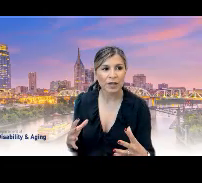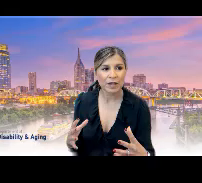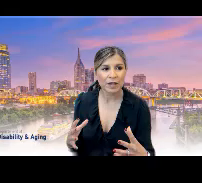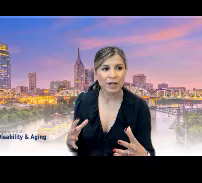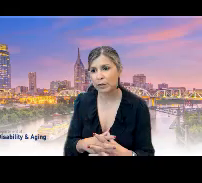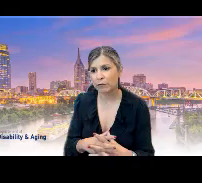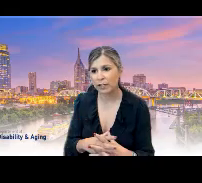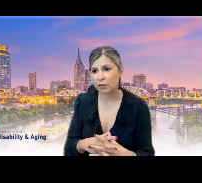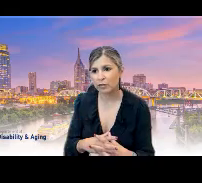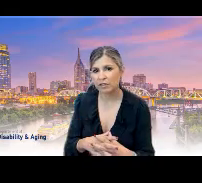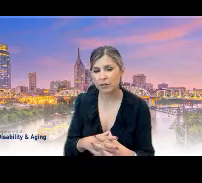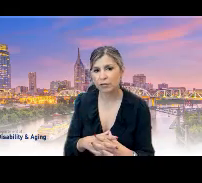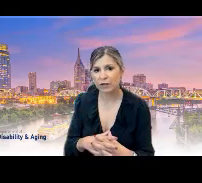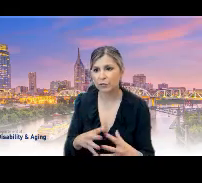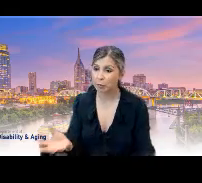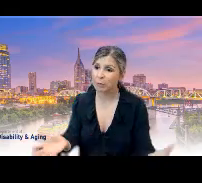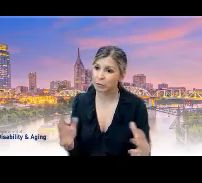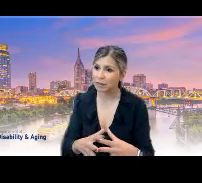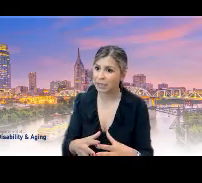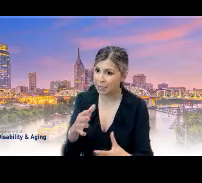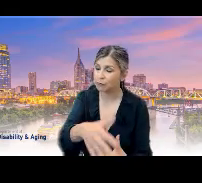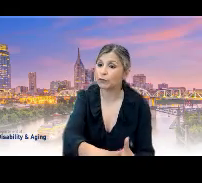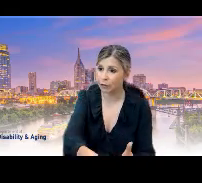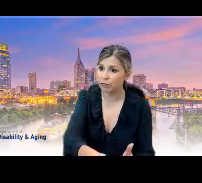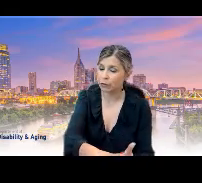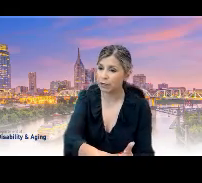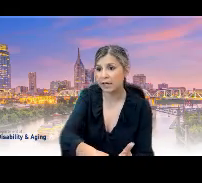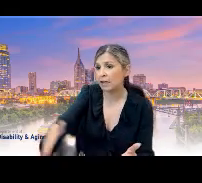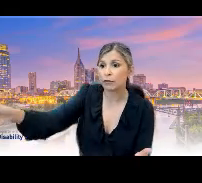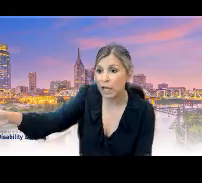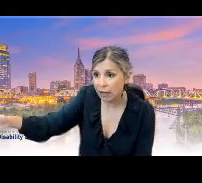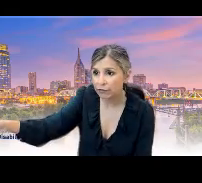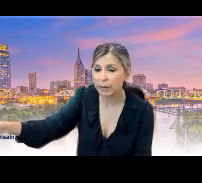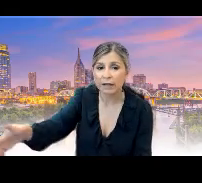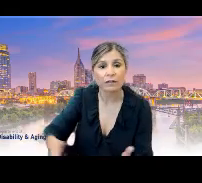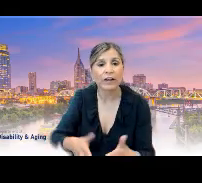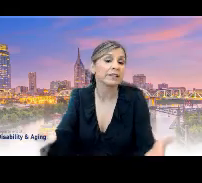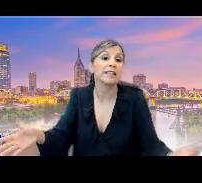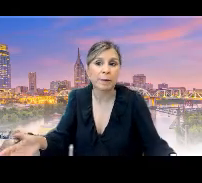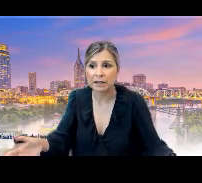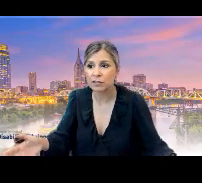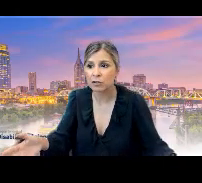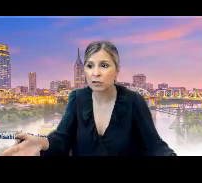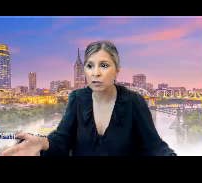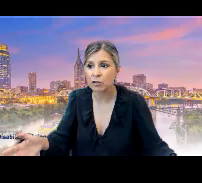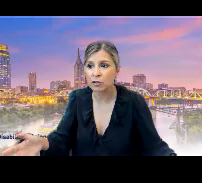And we've done a couple of videos at senior centers where people said they came for the free food and they never left because of the fact that they made